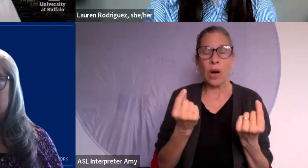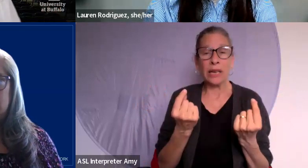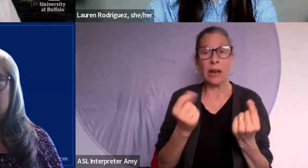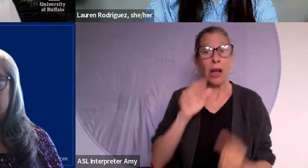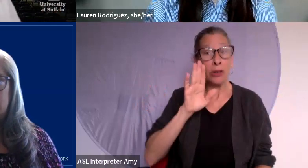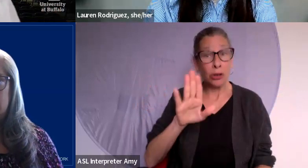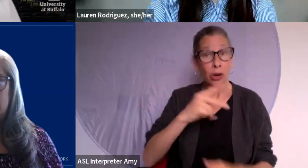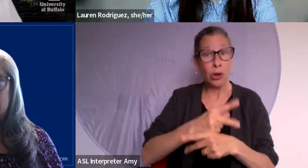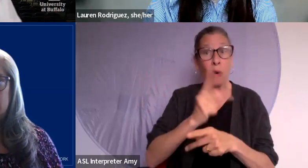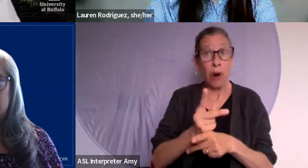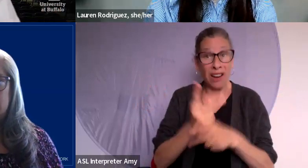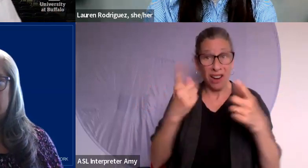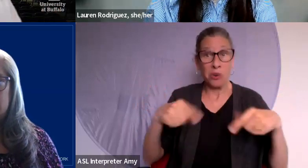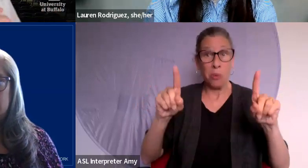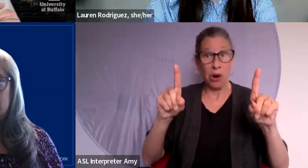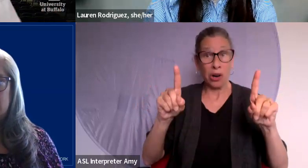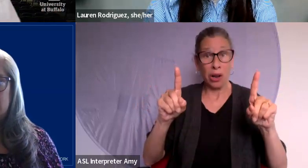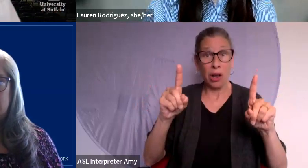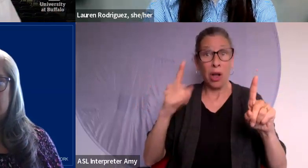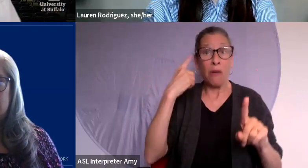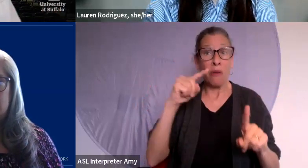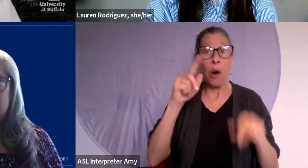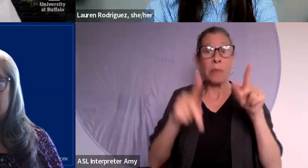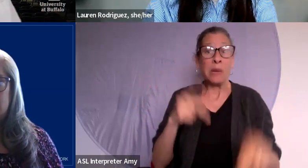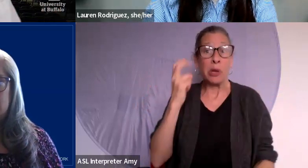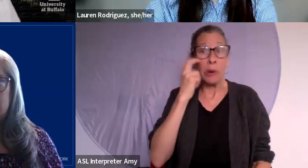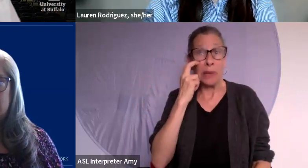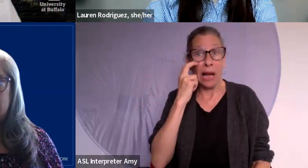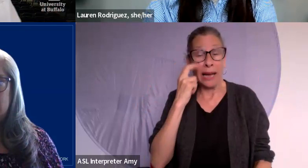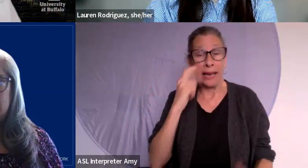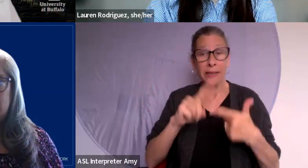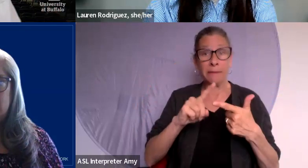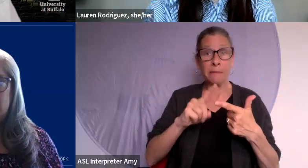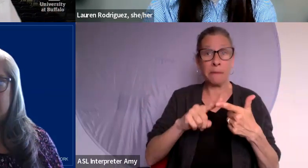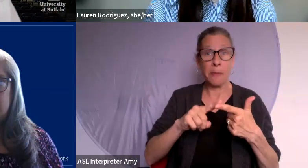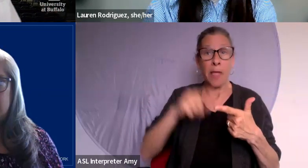product work for people who are blind people with low vision,